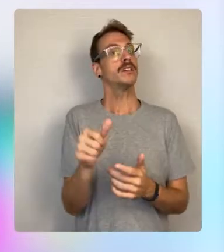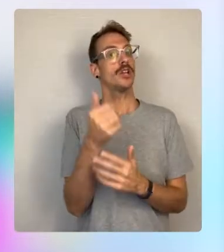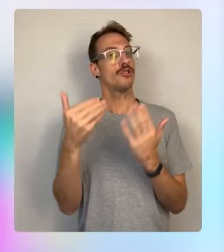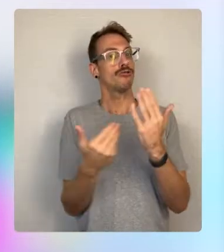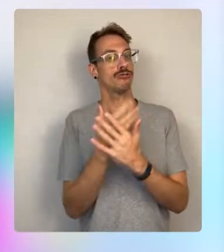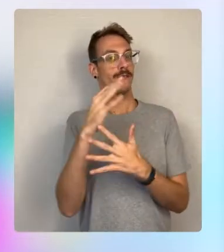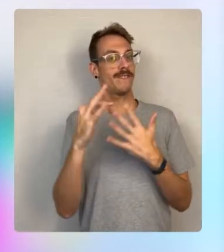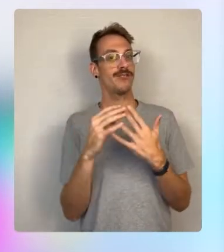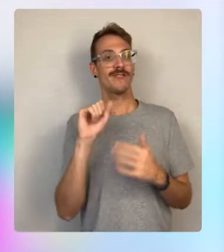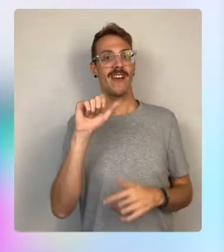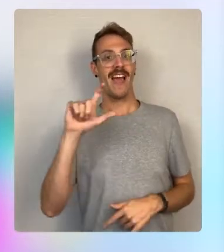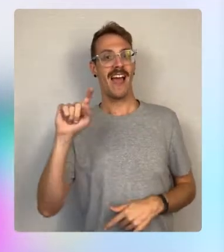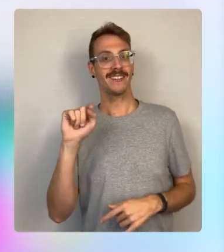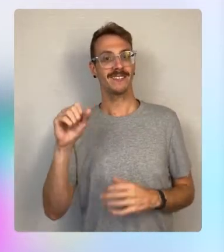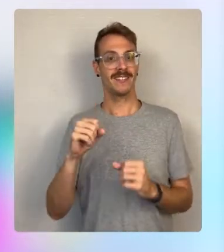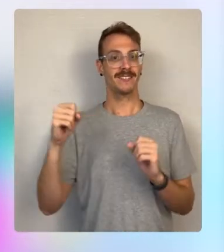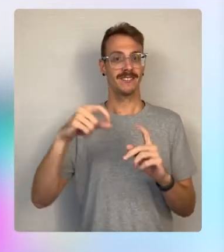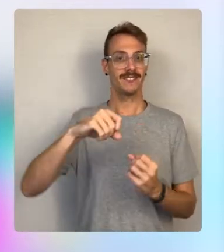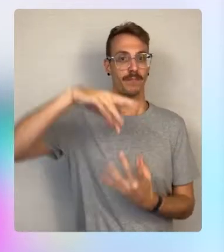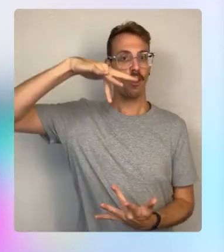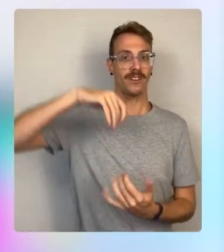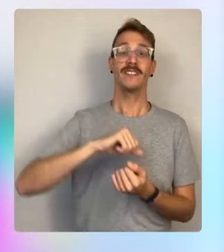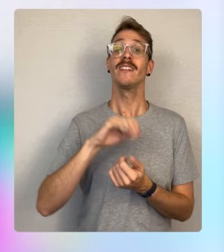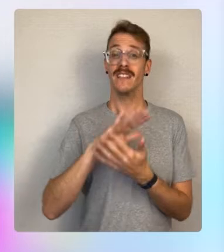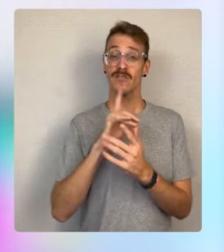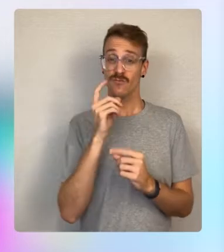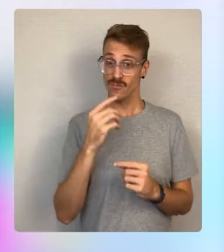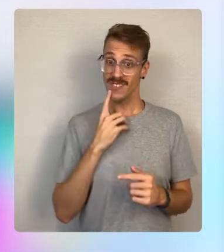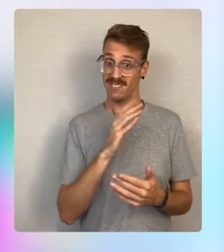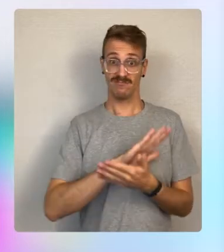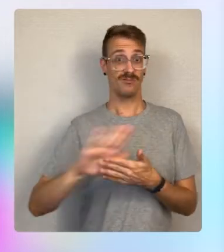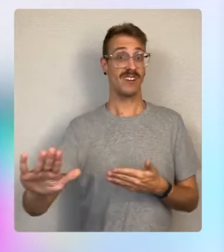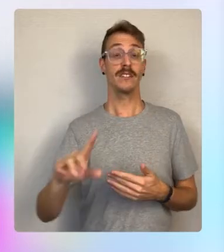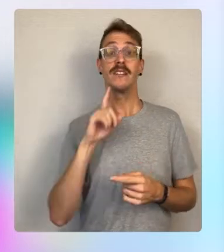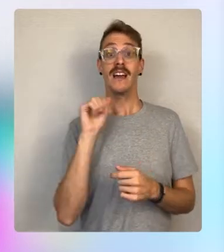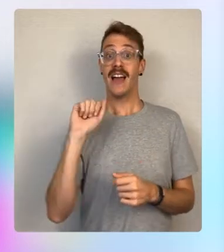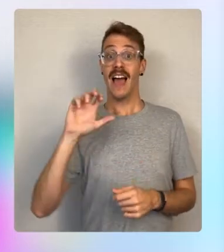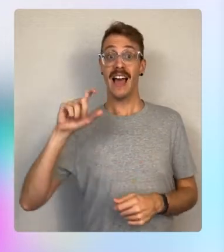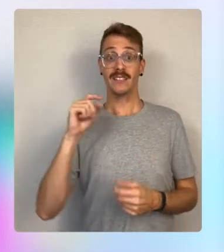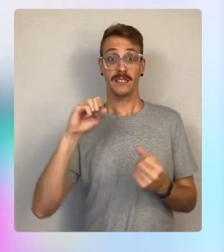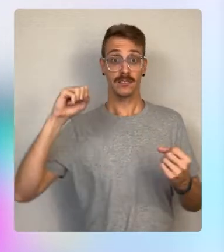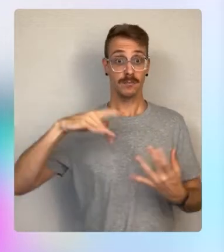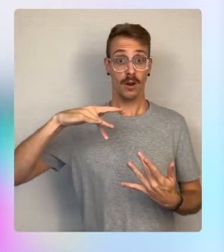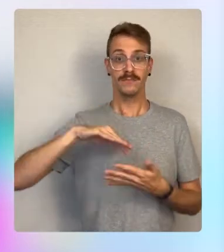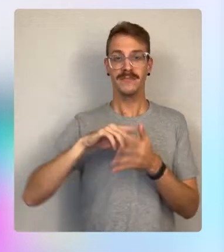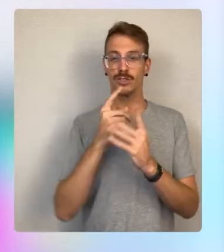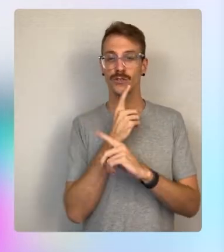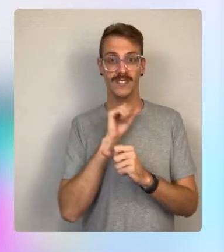is a total game changer. With asset spawning, you can load assets directly from the Asset Library